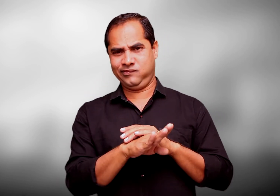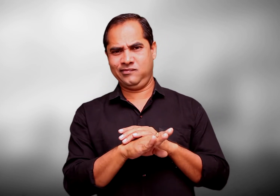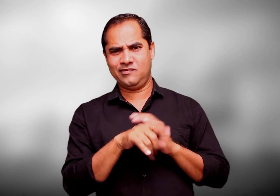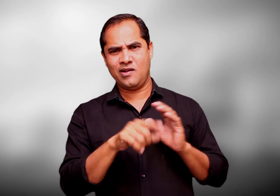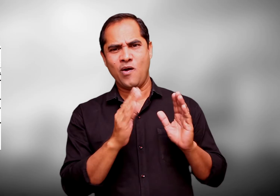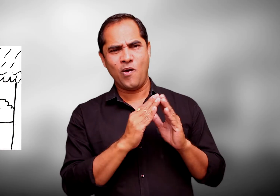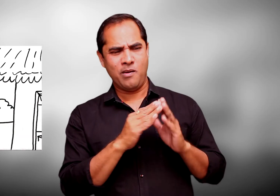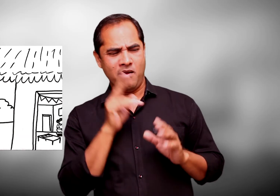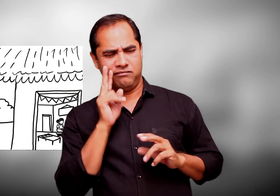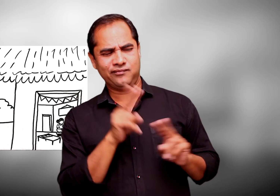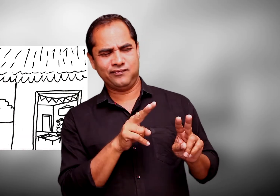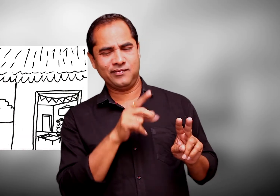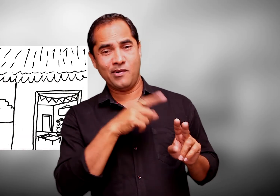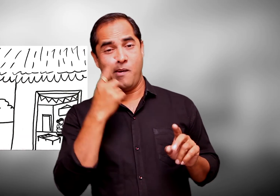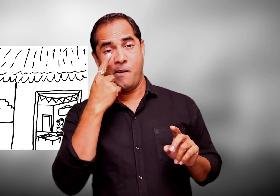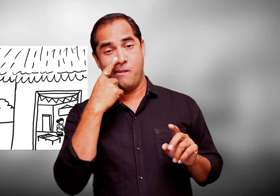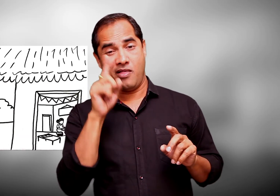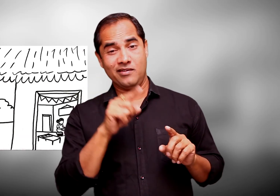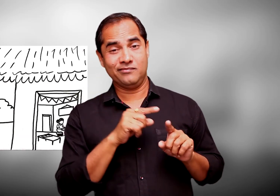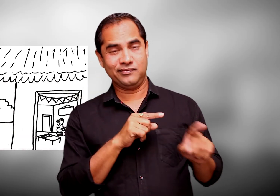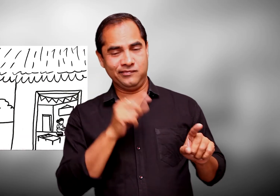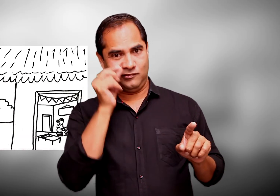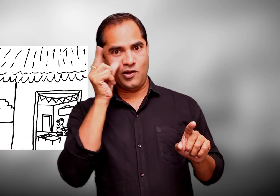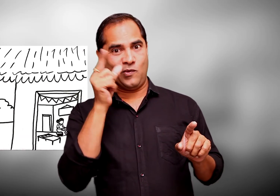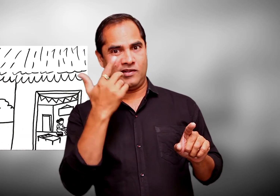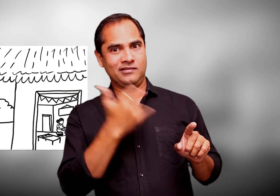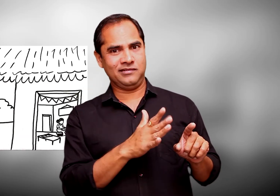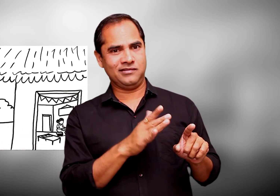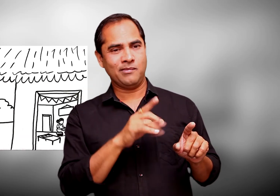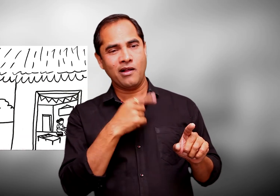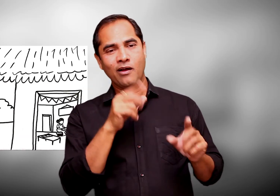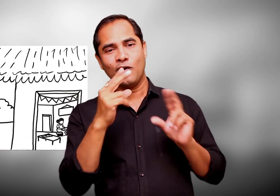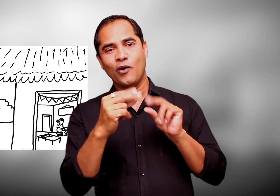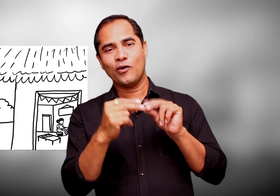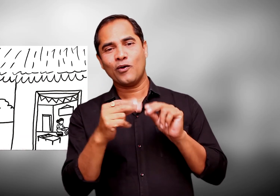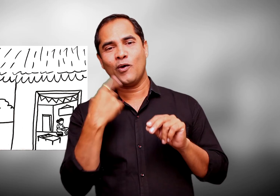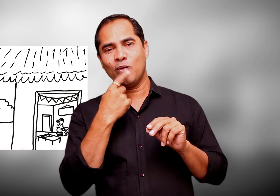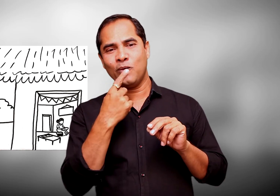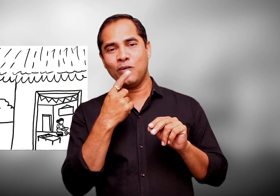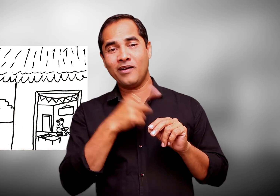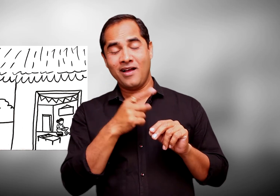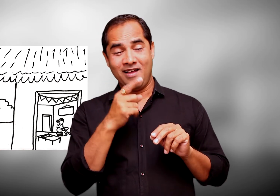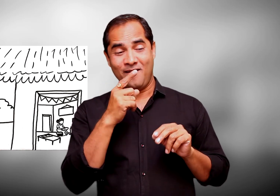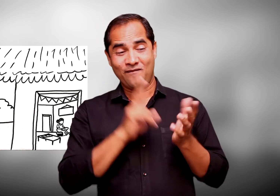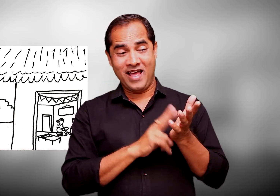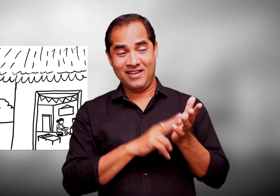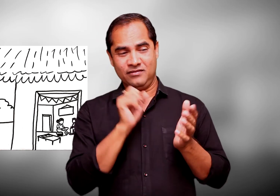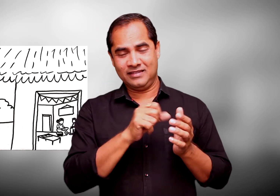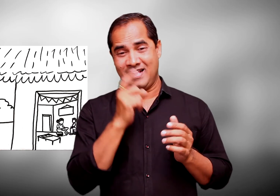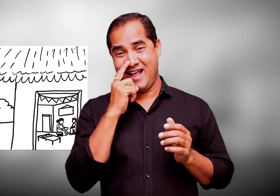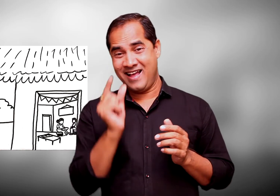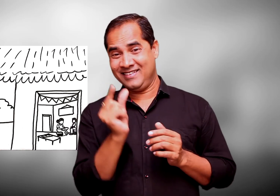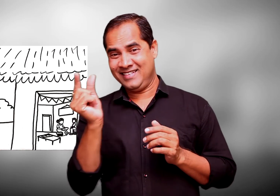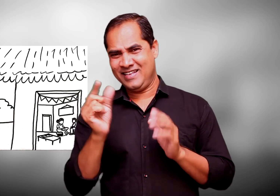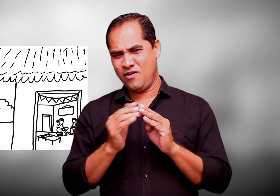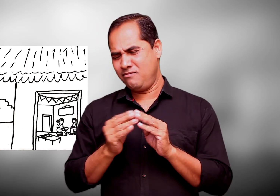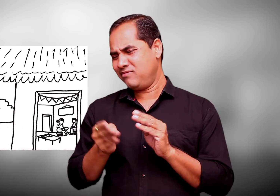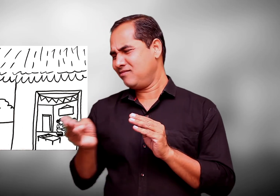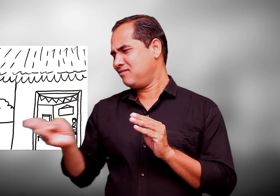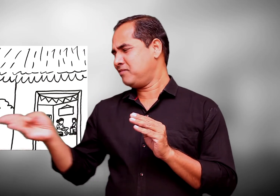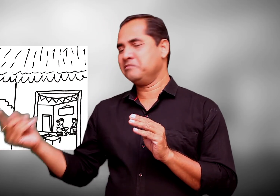When she entered her house she found her mother awake and talking to one of her aunt,